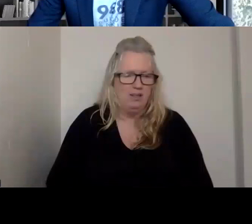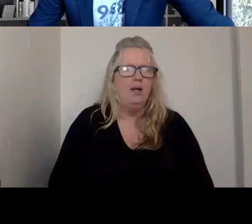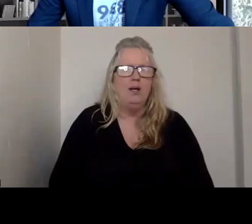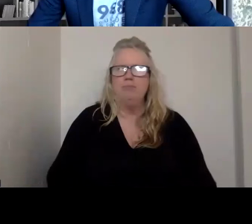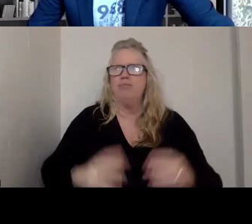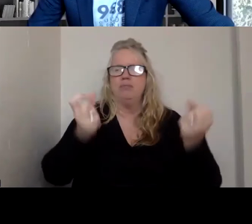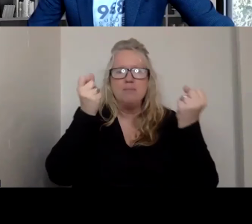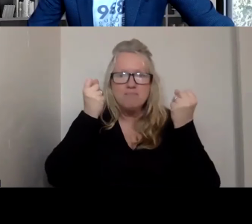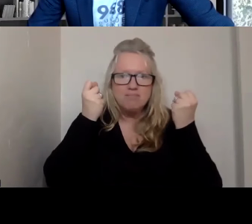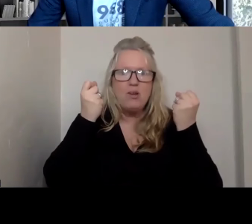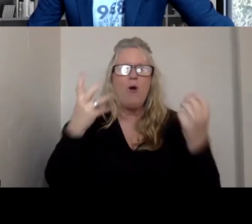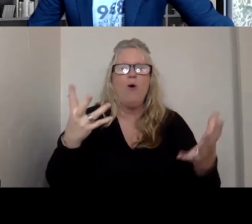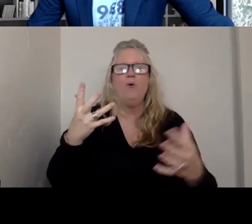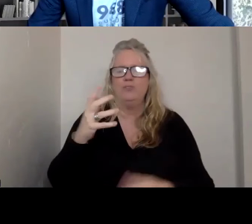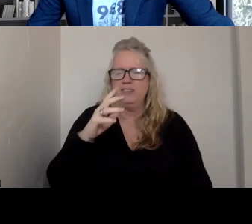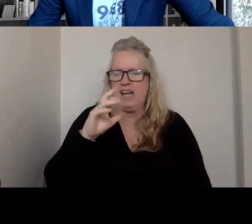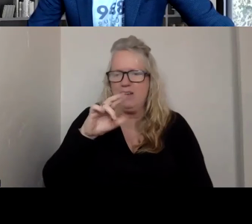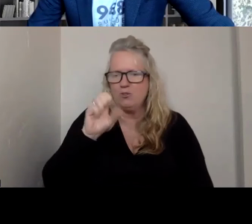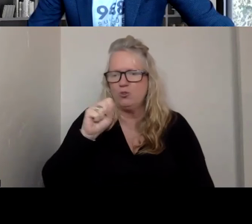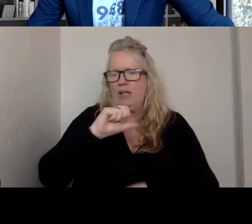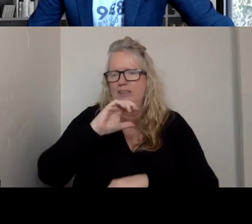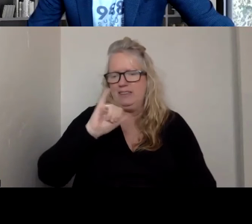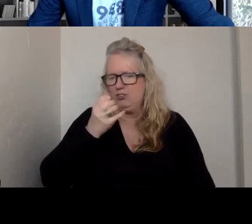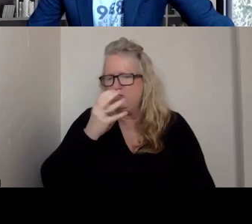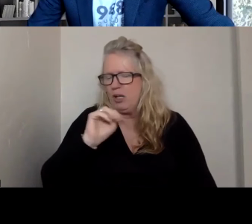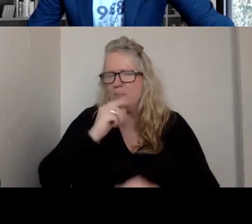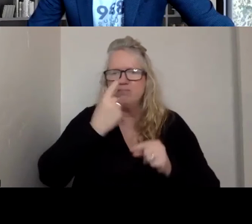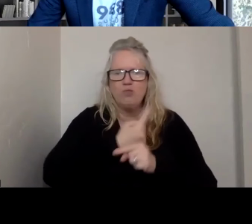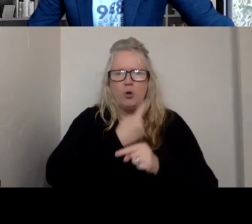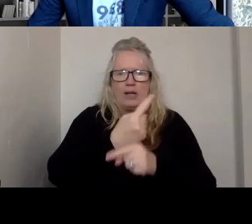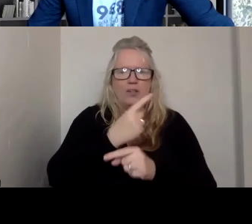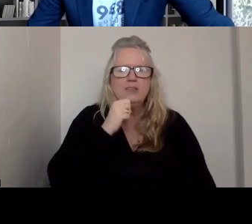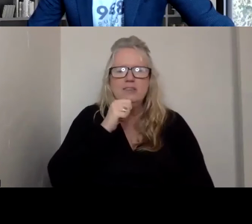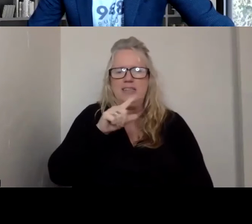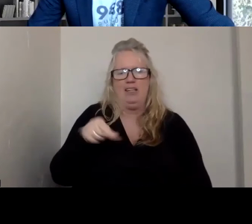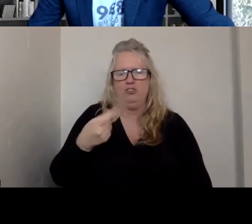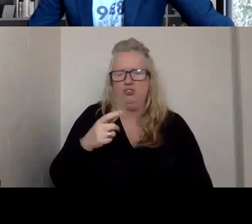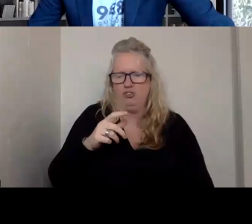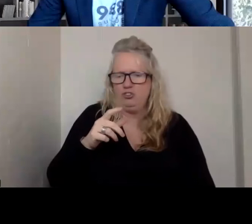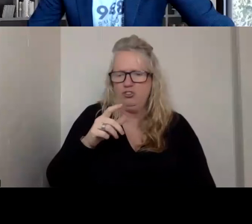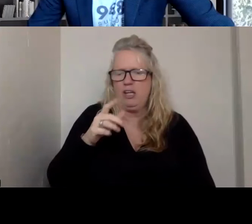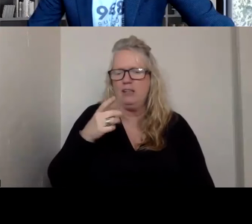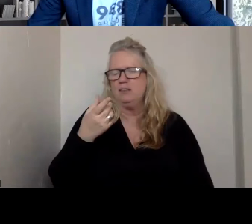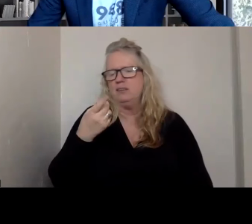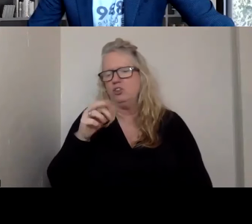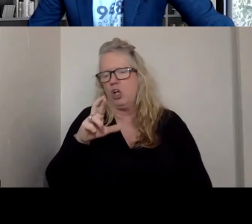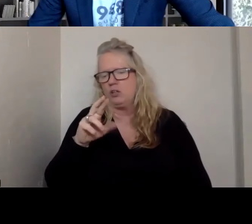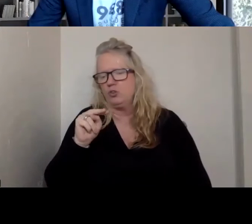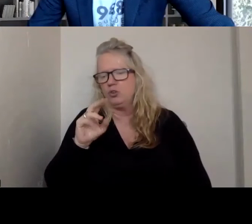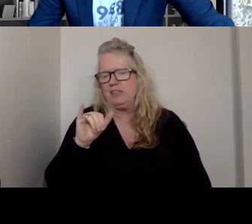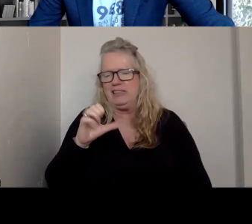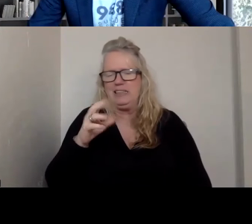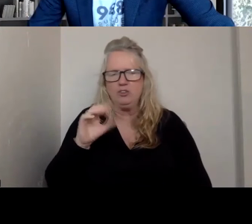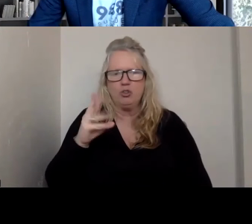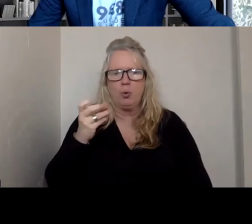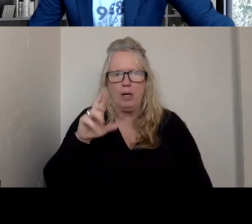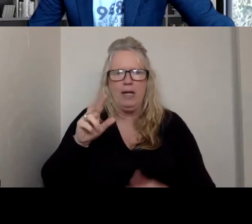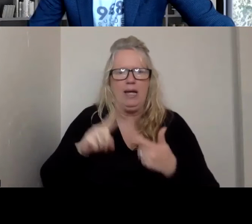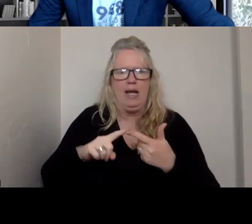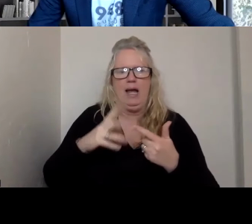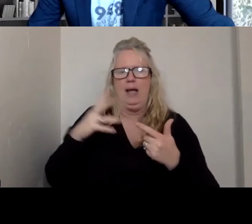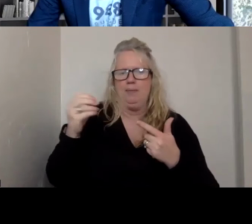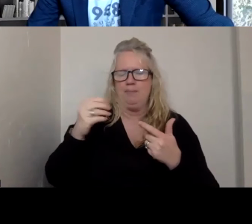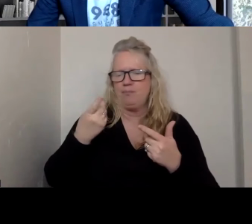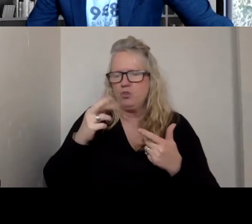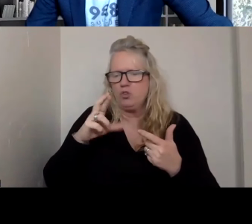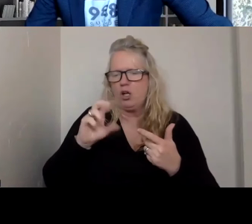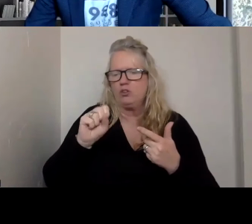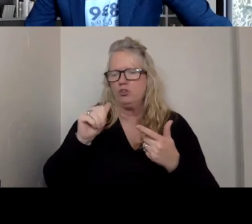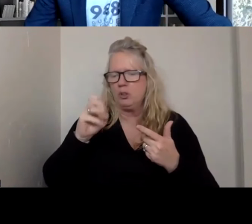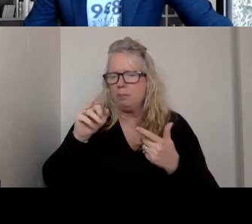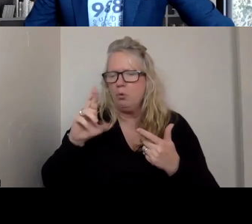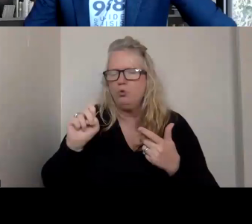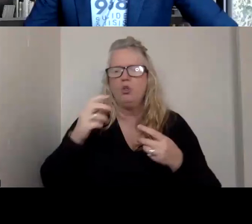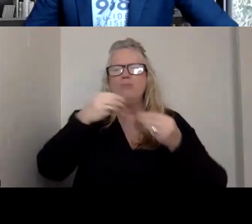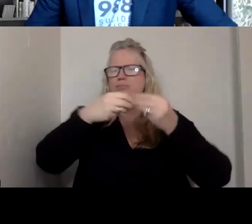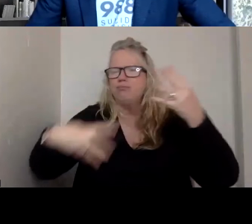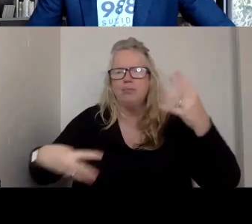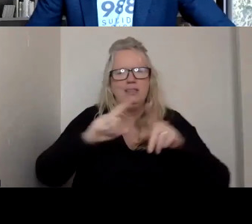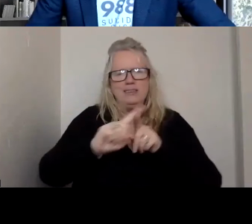CRISIS JAM REGULARS LIKE TONJA, AND MANY WHO HAVE